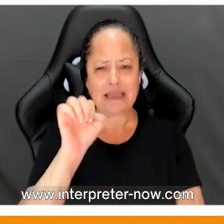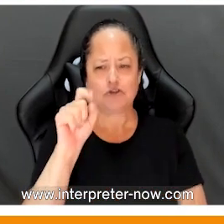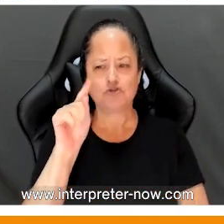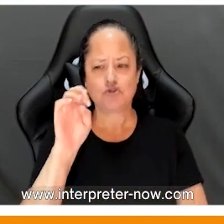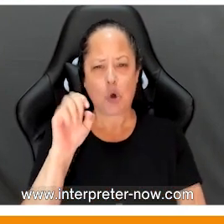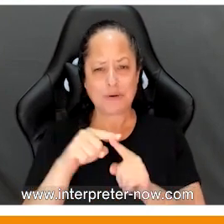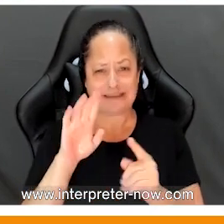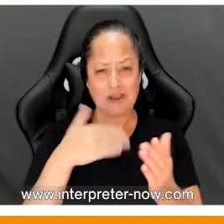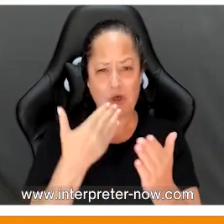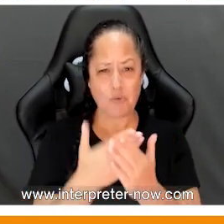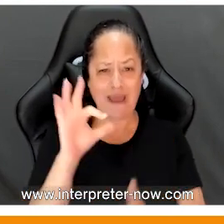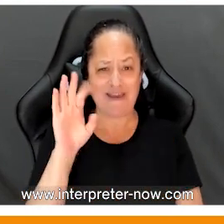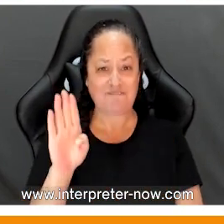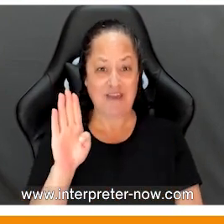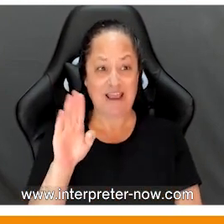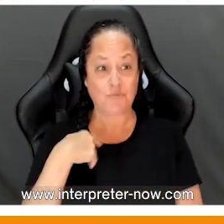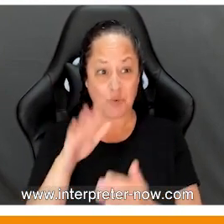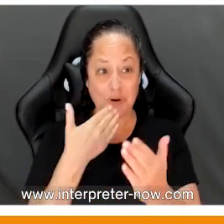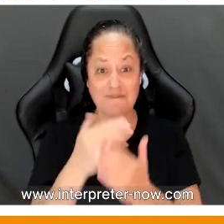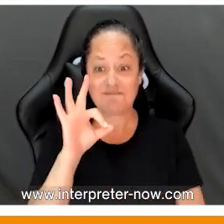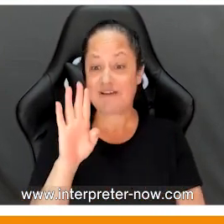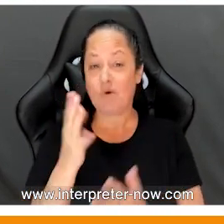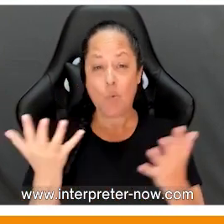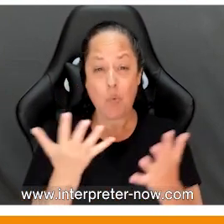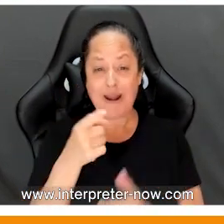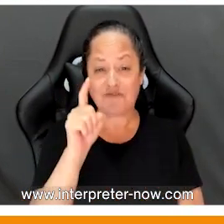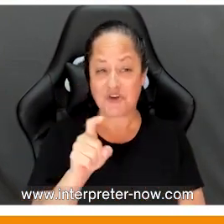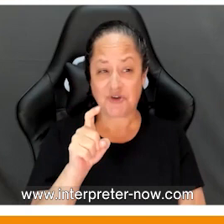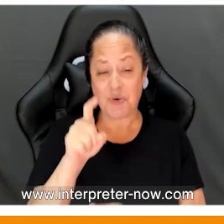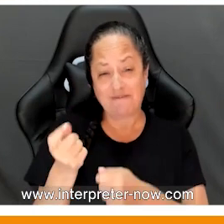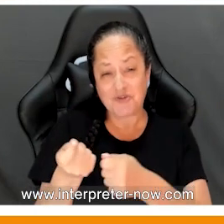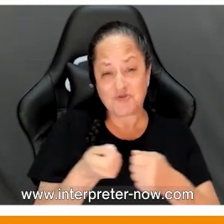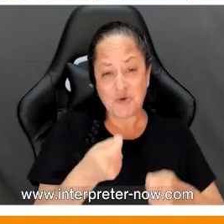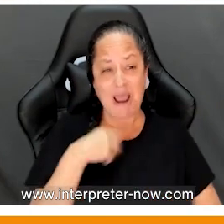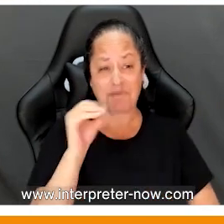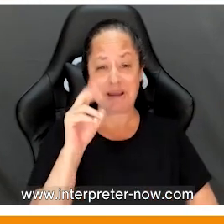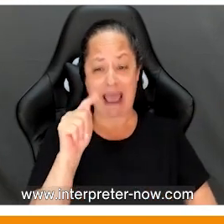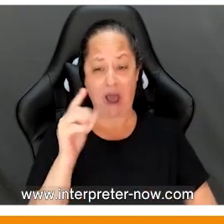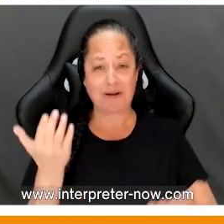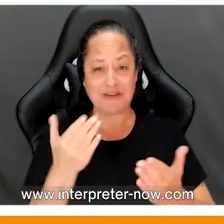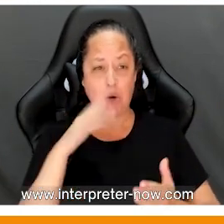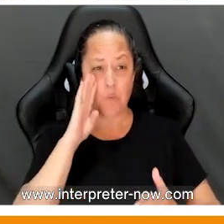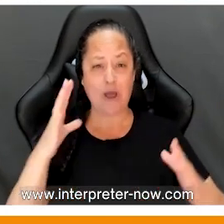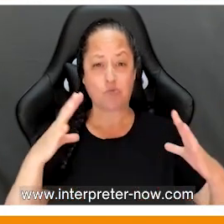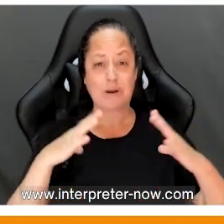So when I got to Facebook, I was like, "Yo, whatever y'all need, y'all gonna have to drag me out of here, because I'm going to retire here. This place is amazing!"